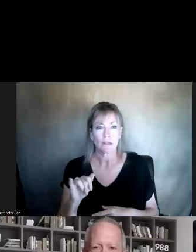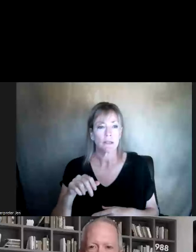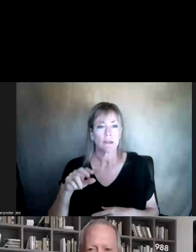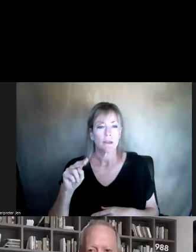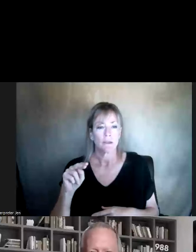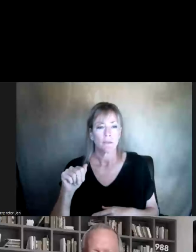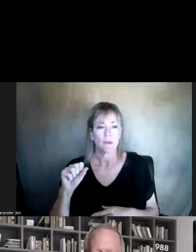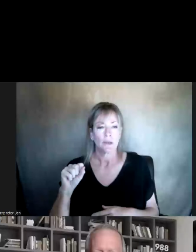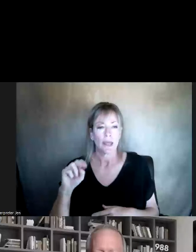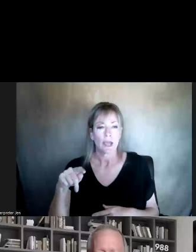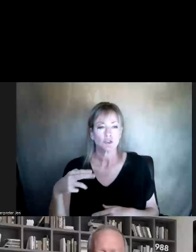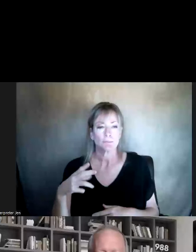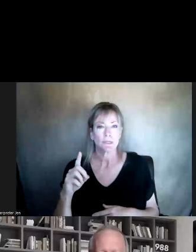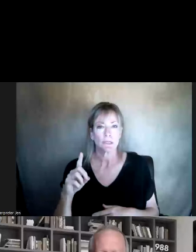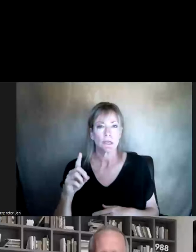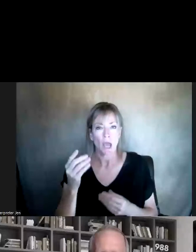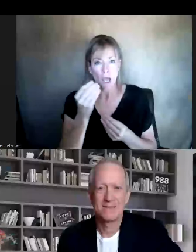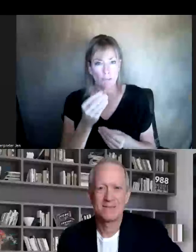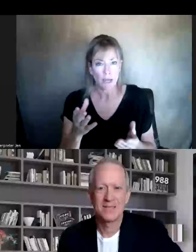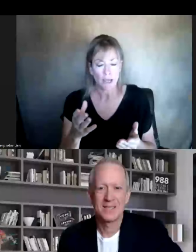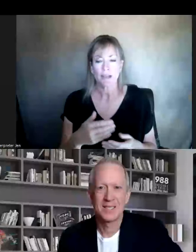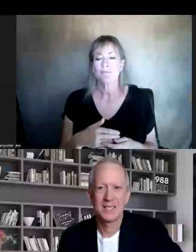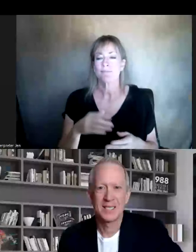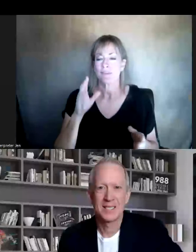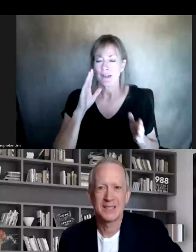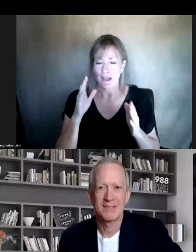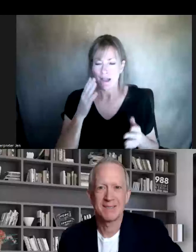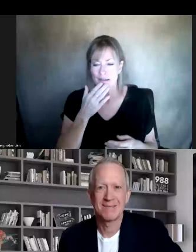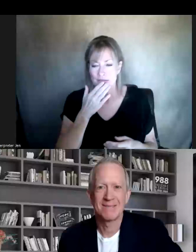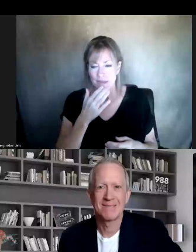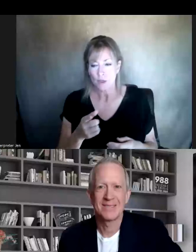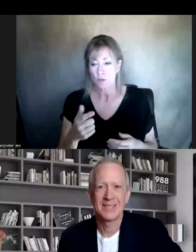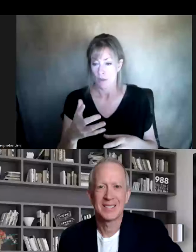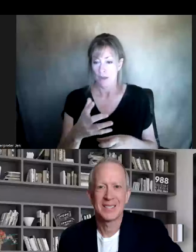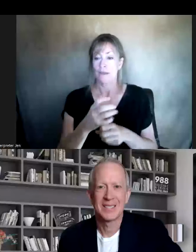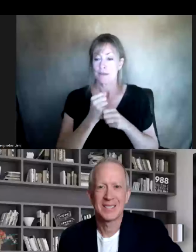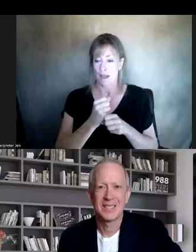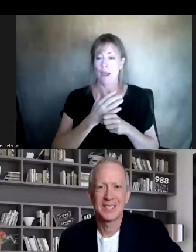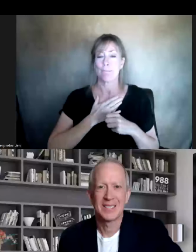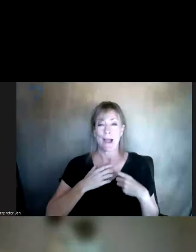: THANK YOU, DAVID. I WANT TO POINT OUT THAT I GOT MY T SHIRT